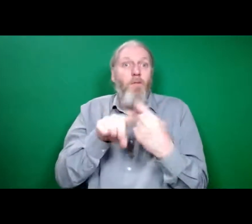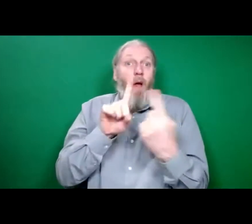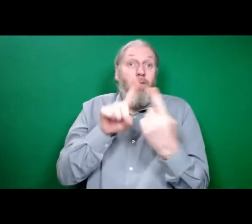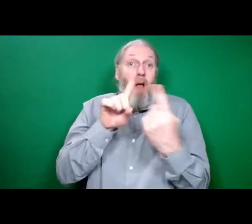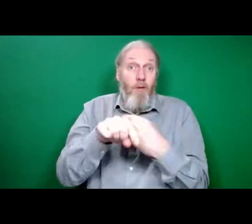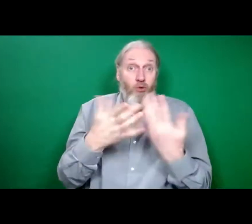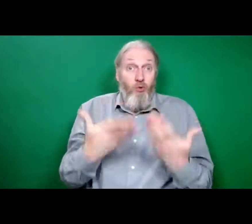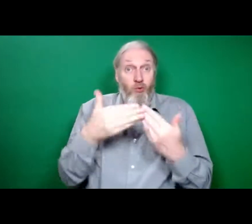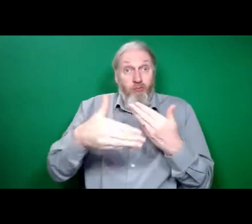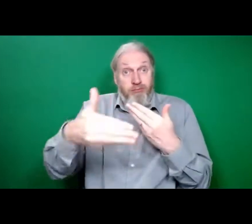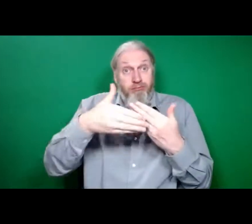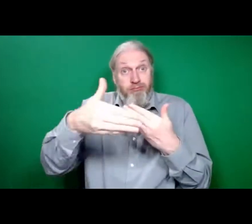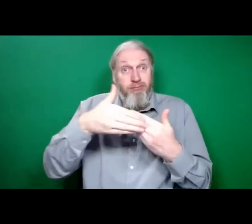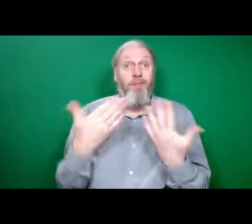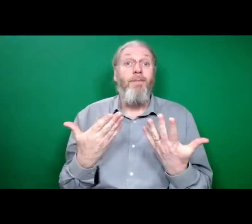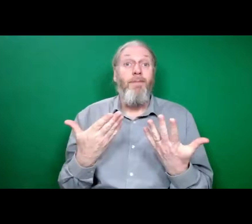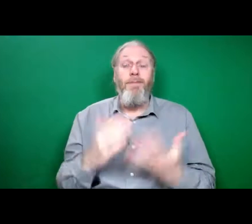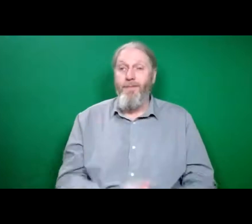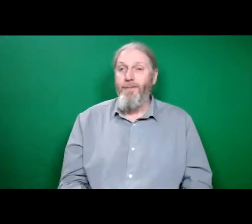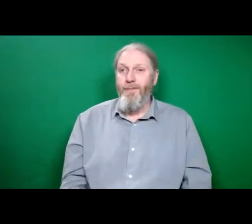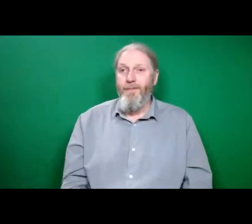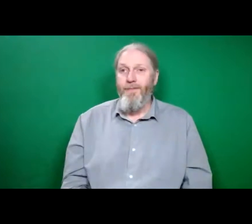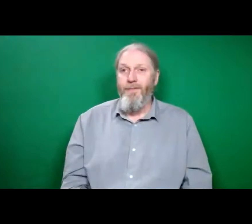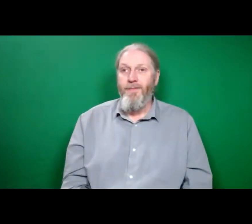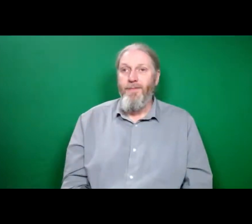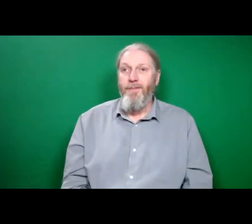We'd really like to begin a conversation with you all.